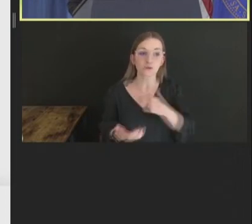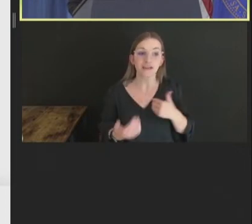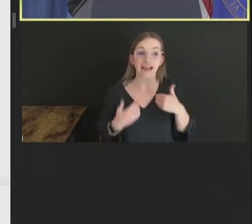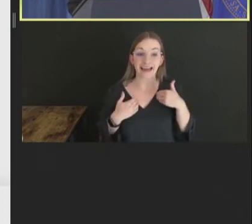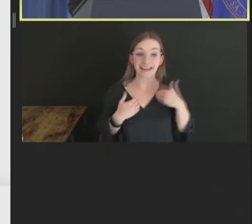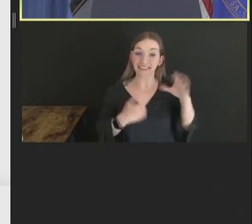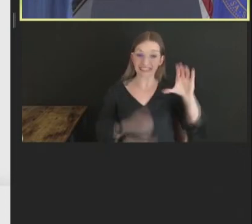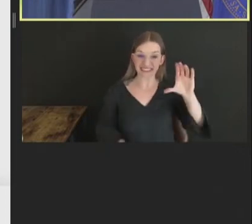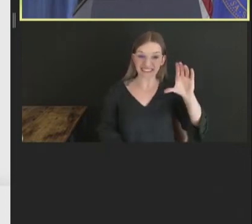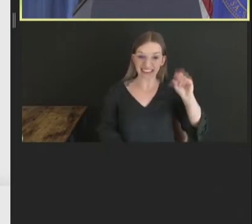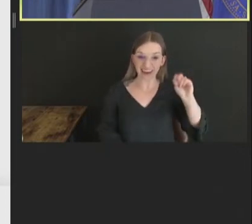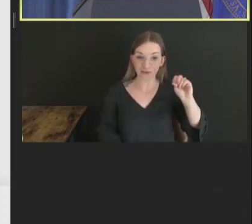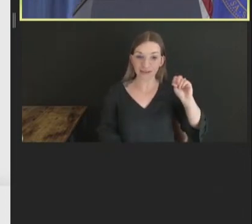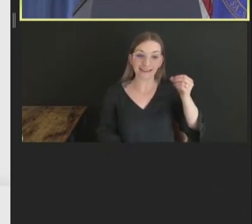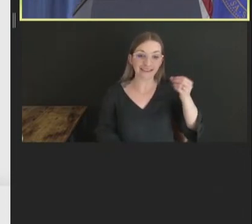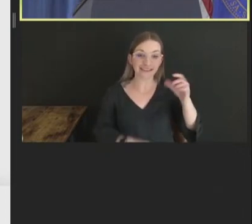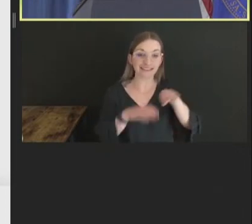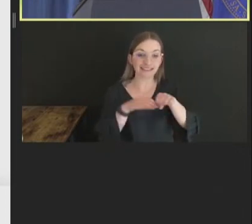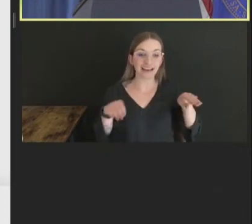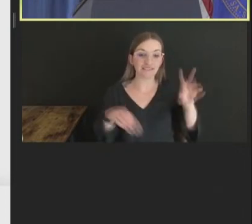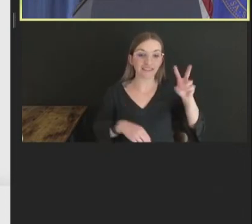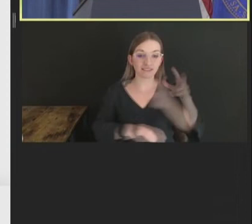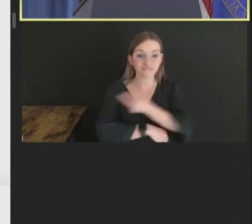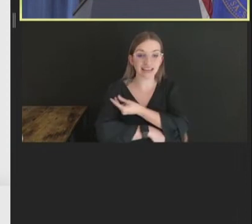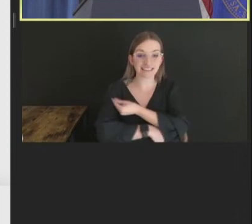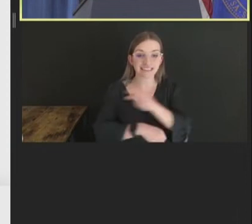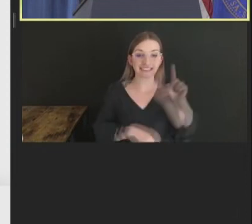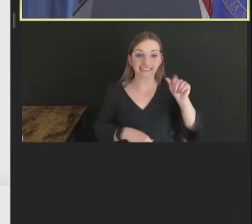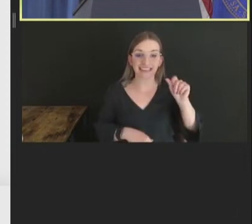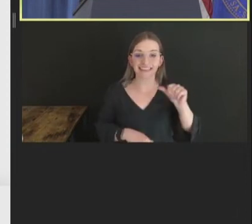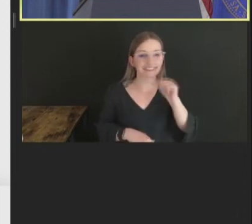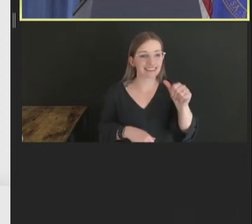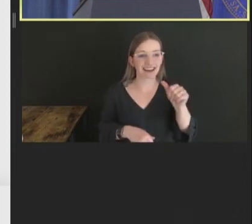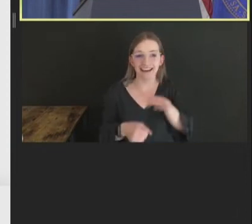cut it. We created -- we worked with our GIS team, and we have a data equity coordinator